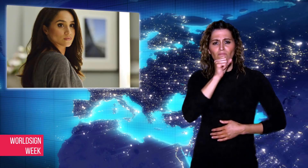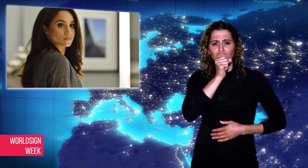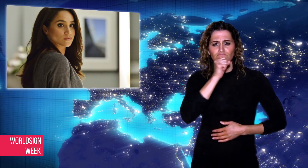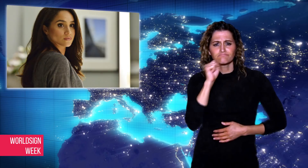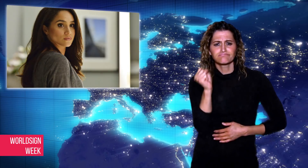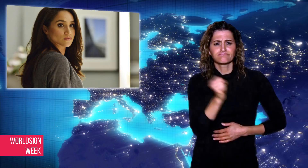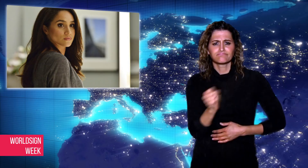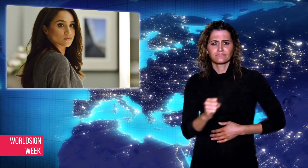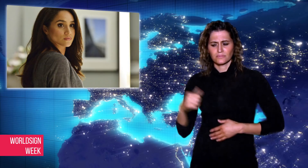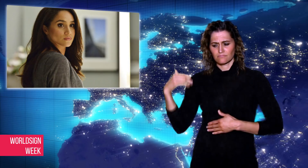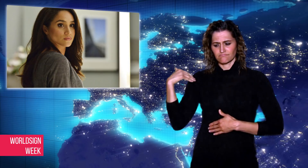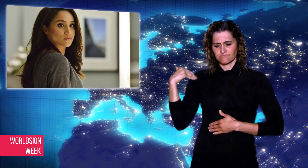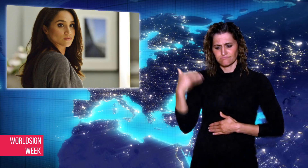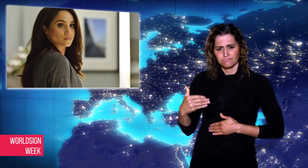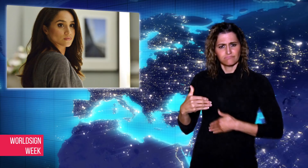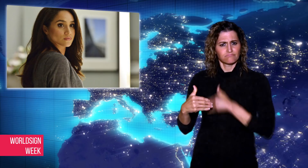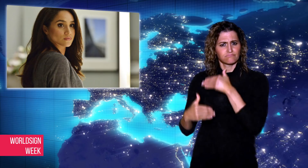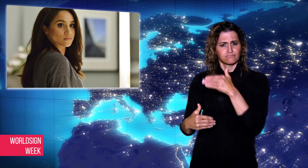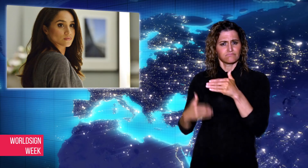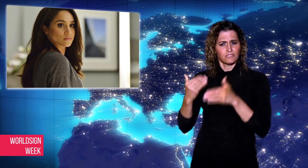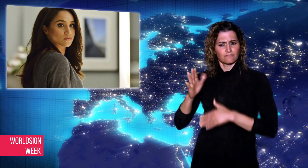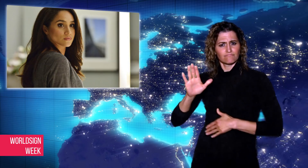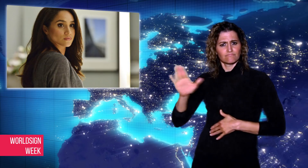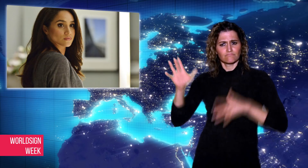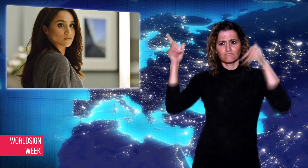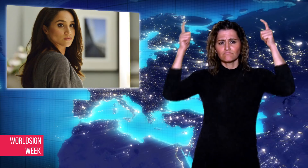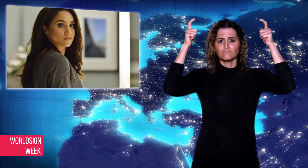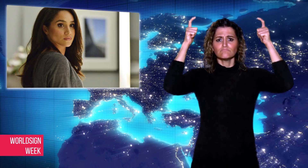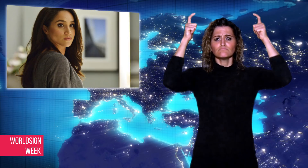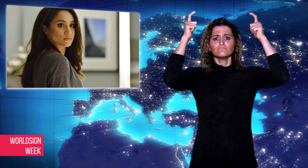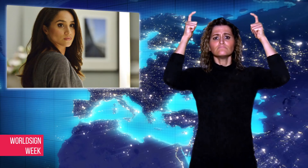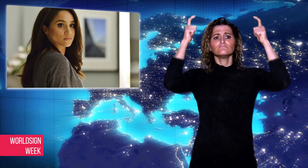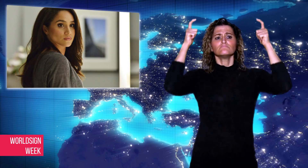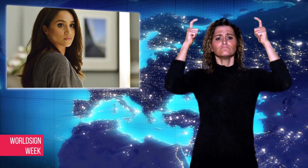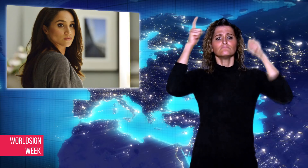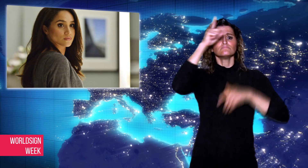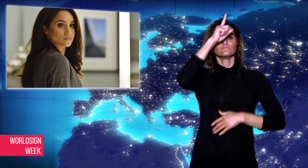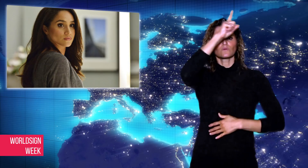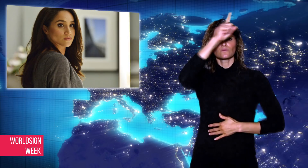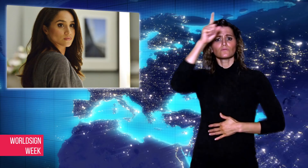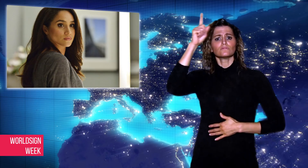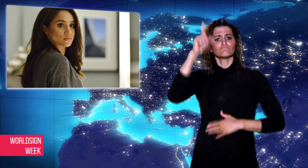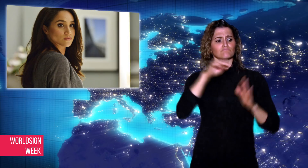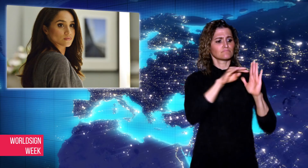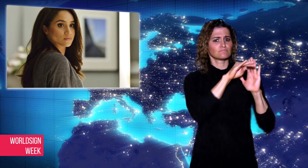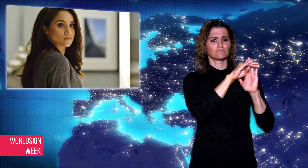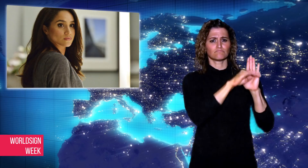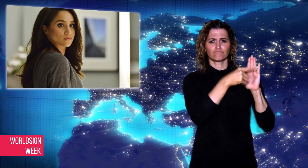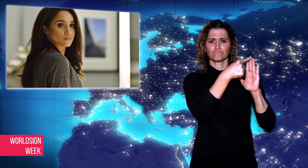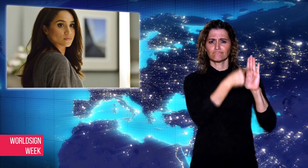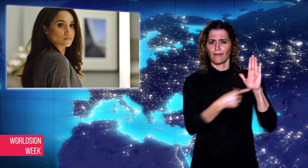Traditional royal protocol mandates